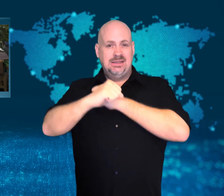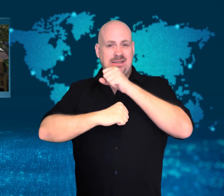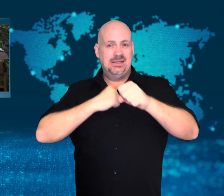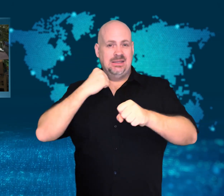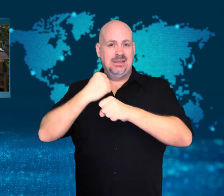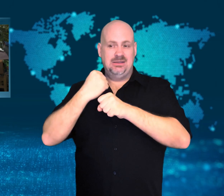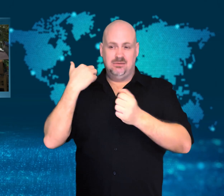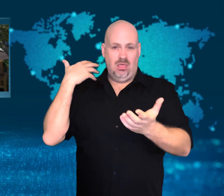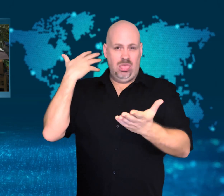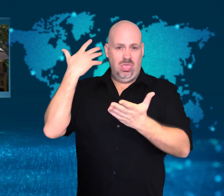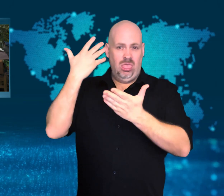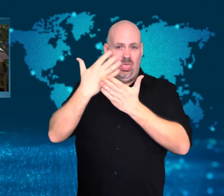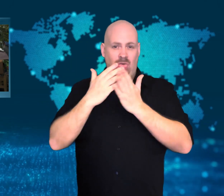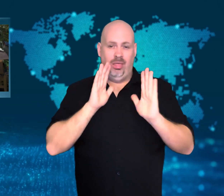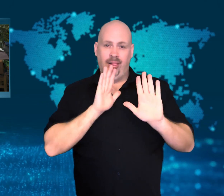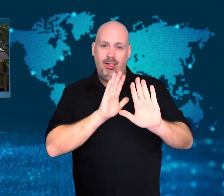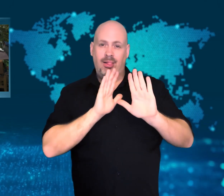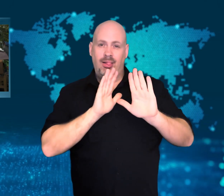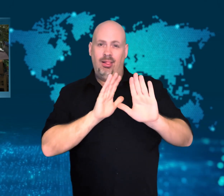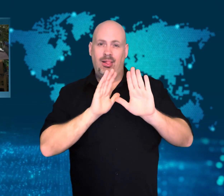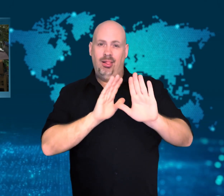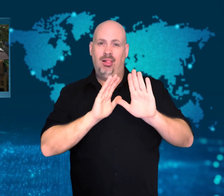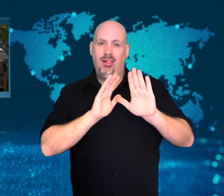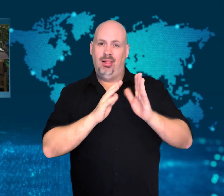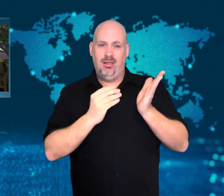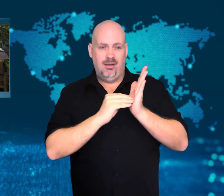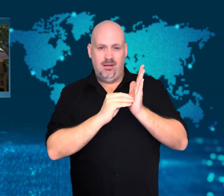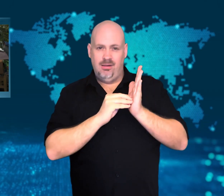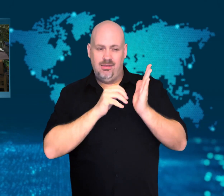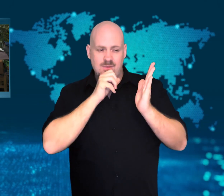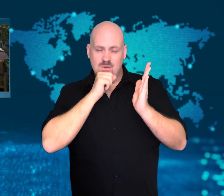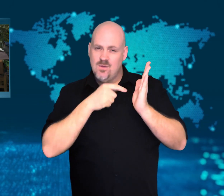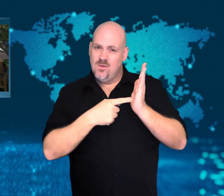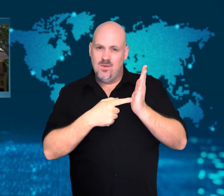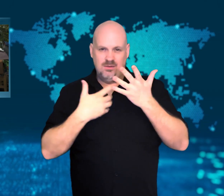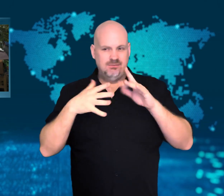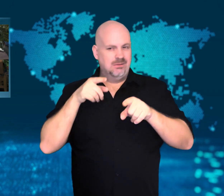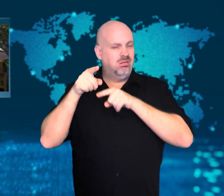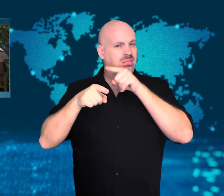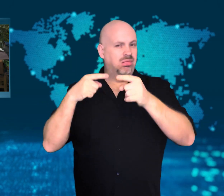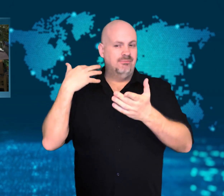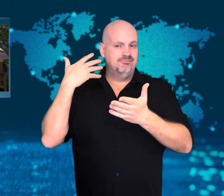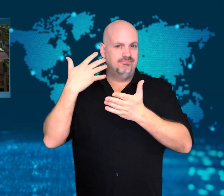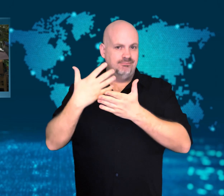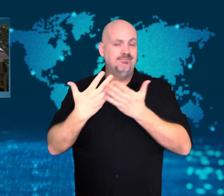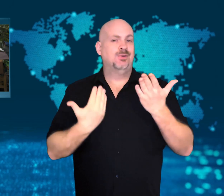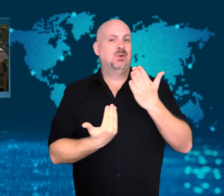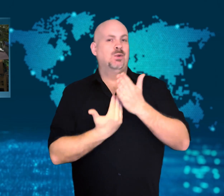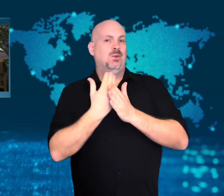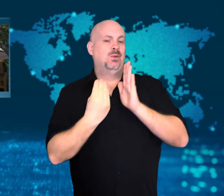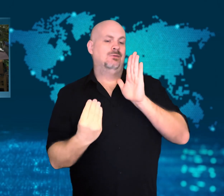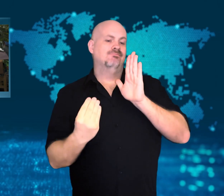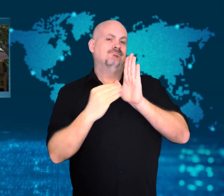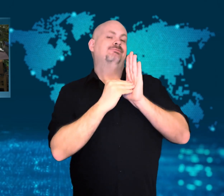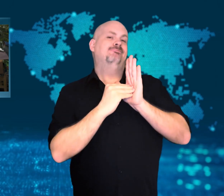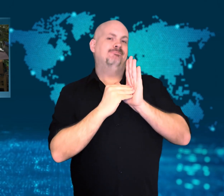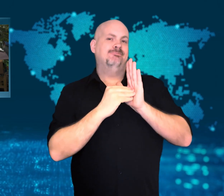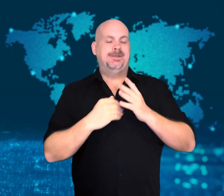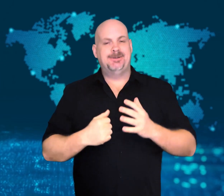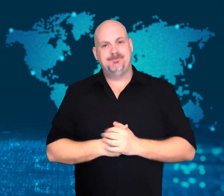that was signed 90 years ago. That law was out of date.